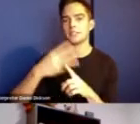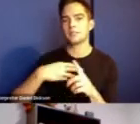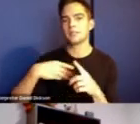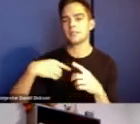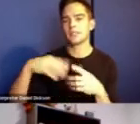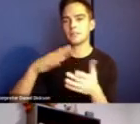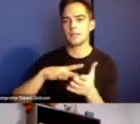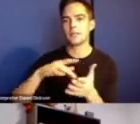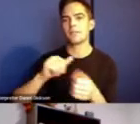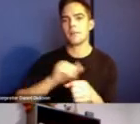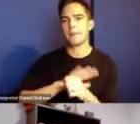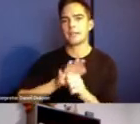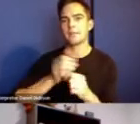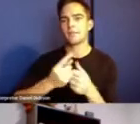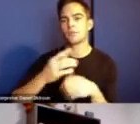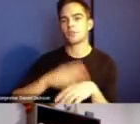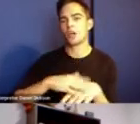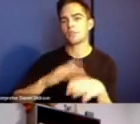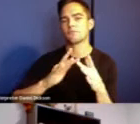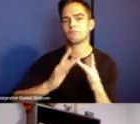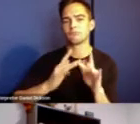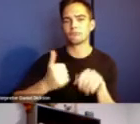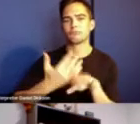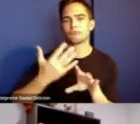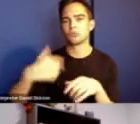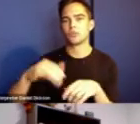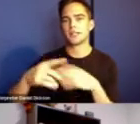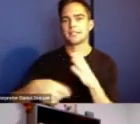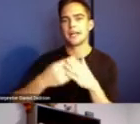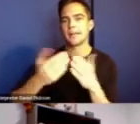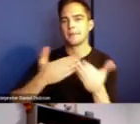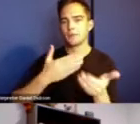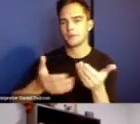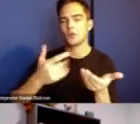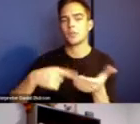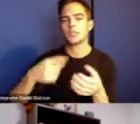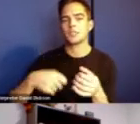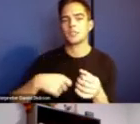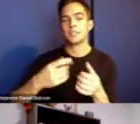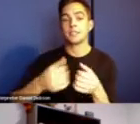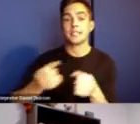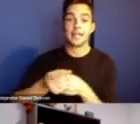everybody was really online at that time. So this next year, we've we've we've contracted